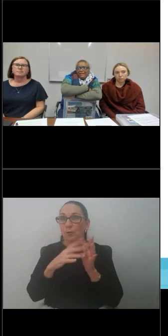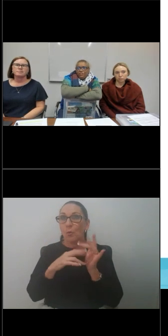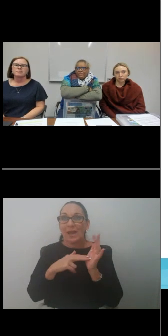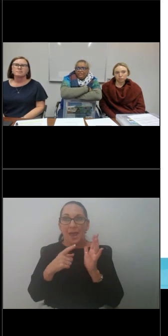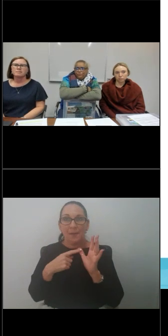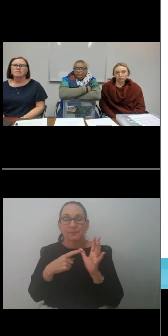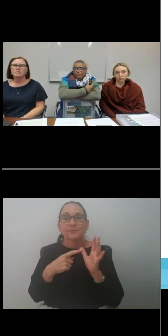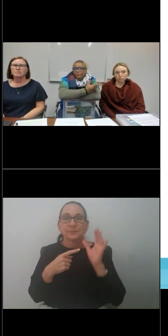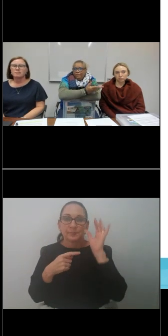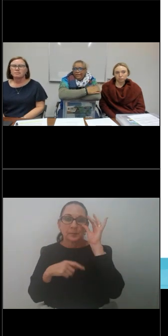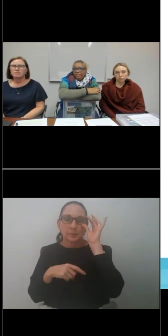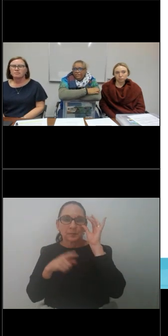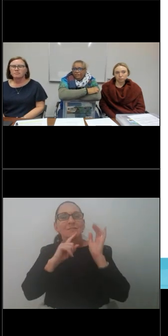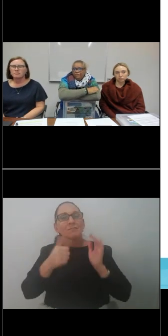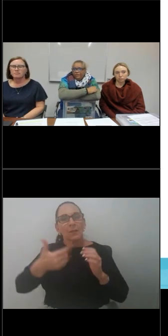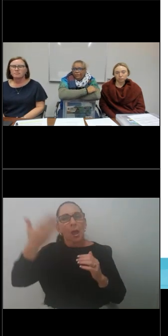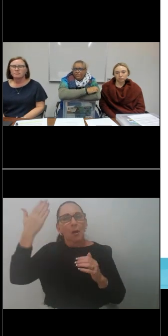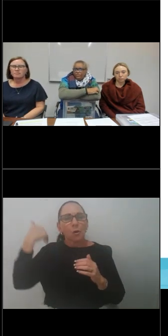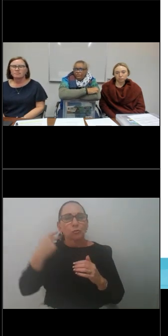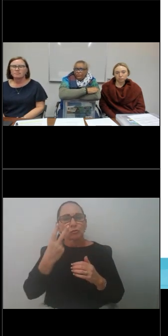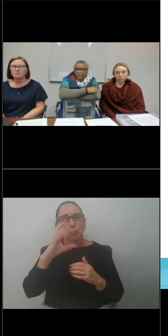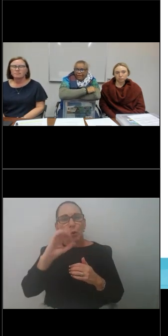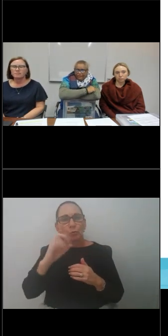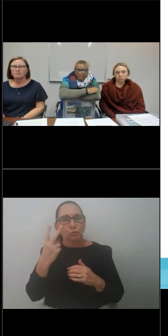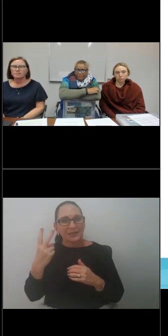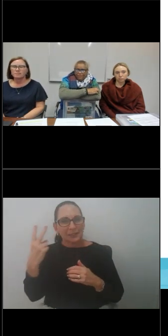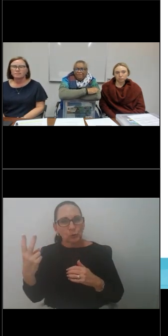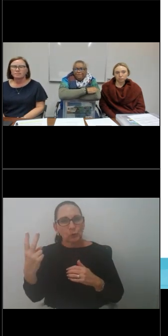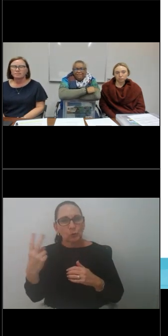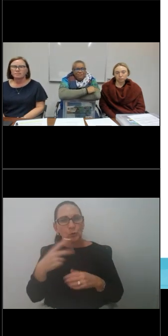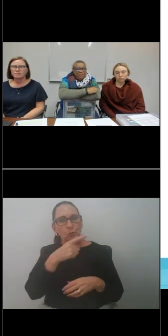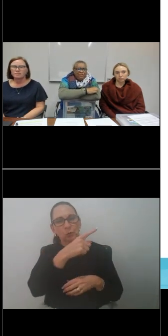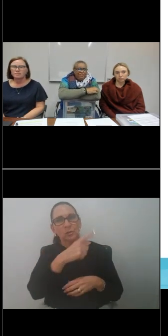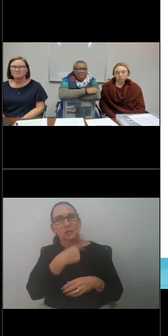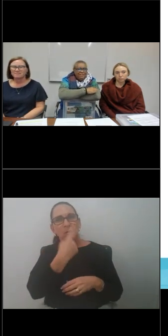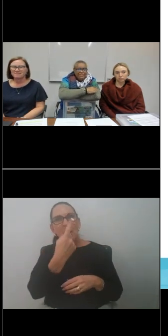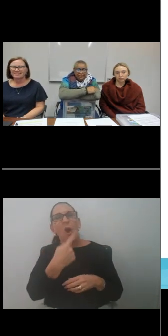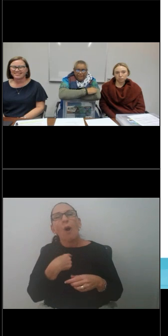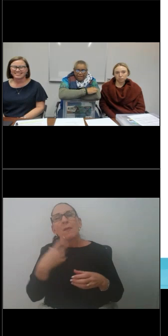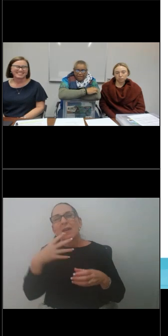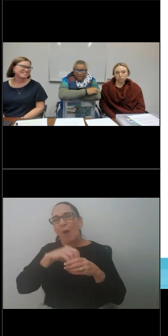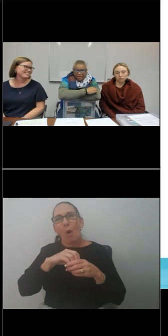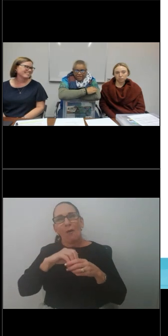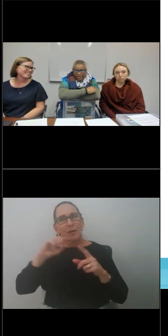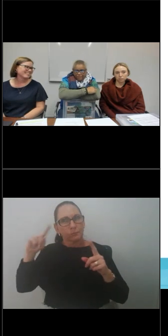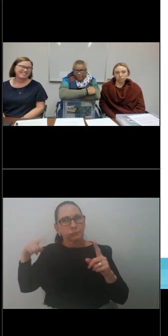2022 we actually got a request to um so I've been a part of this journey since then and um it was